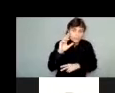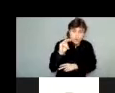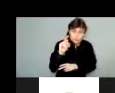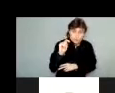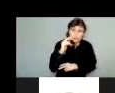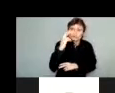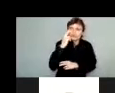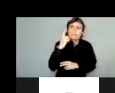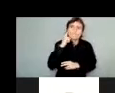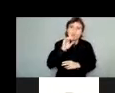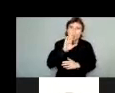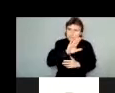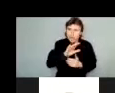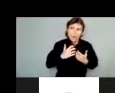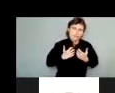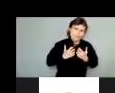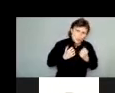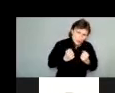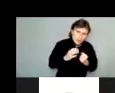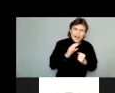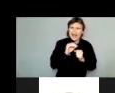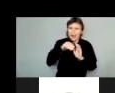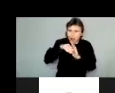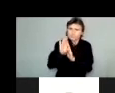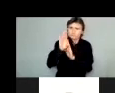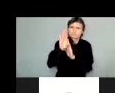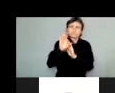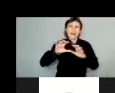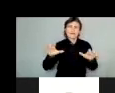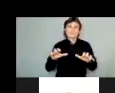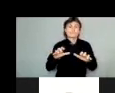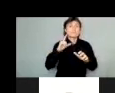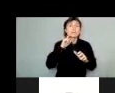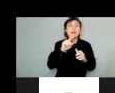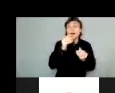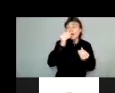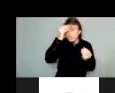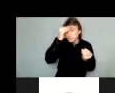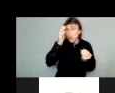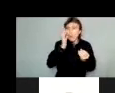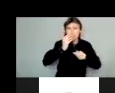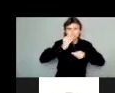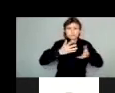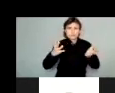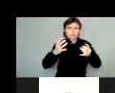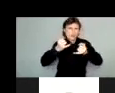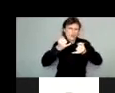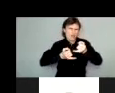Full guidelines and criteria for this program will be available into late February.